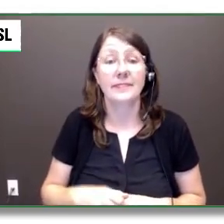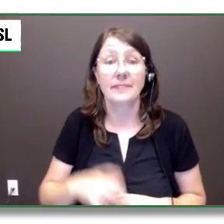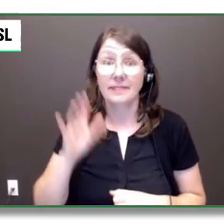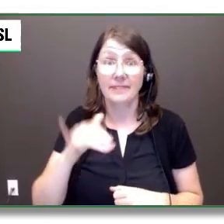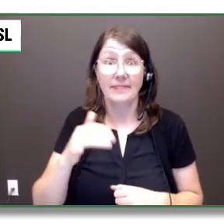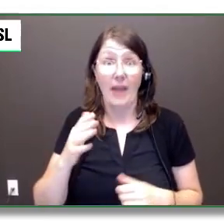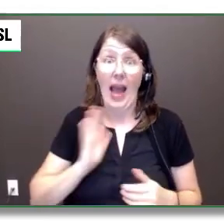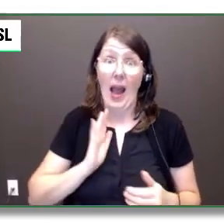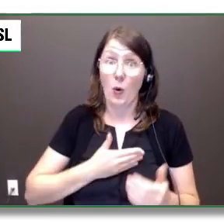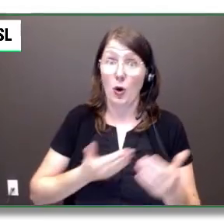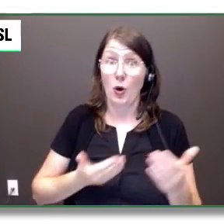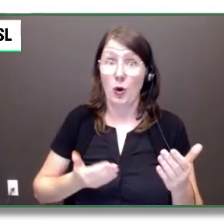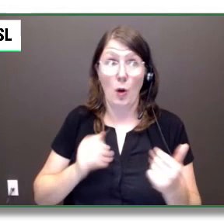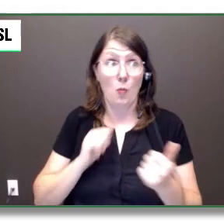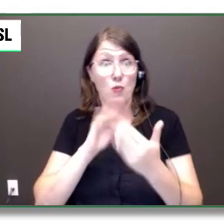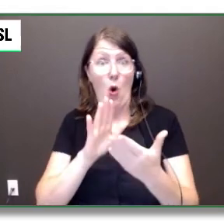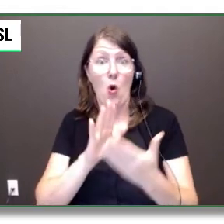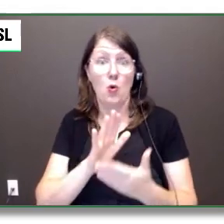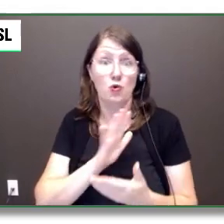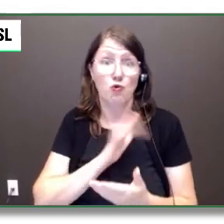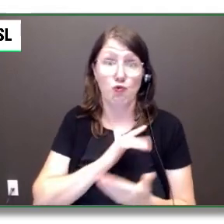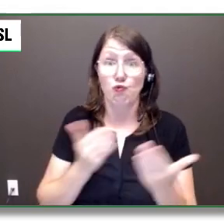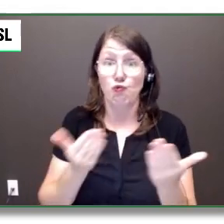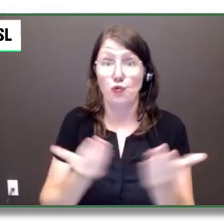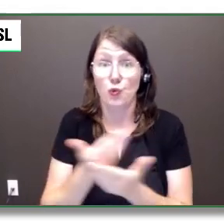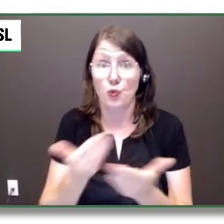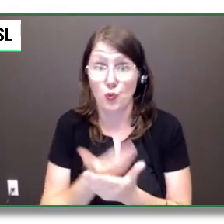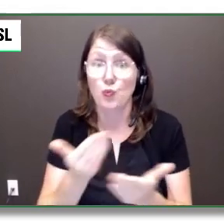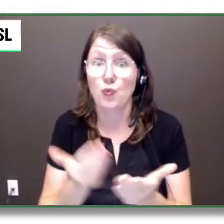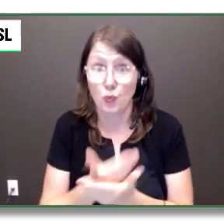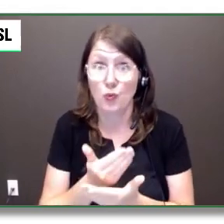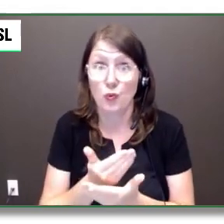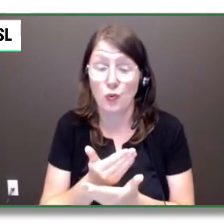to employ and it's going to be a learning experience even for us.